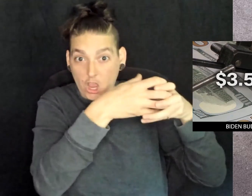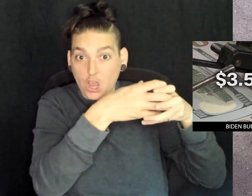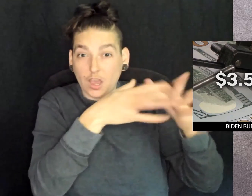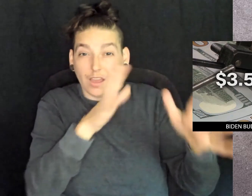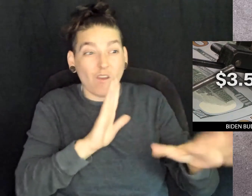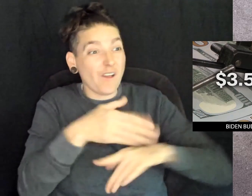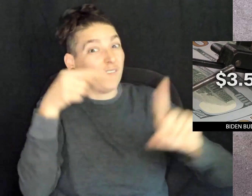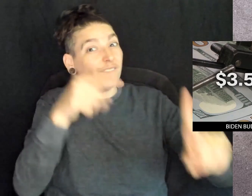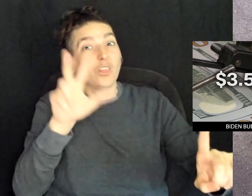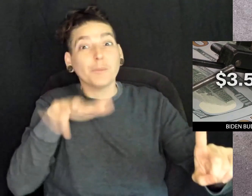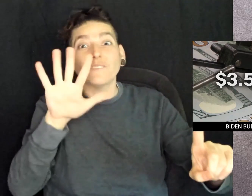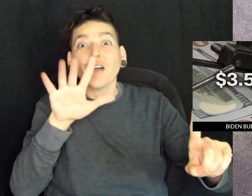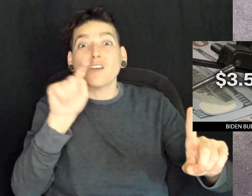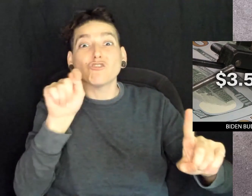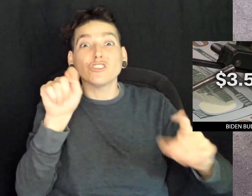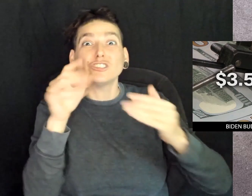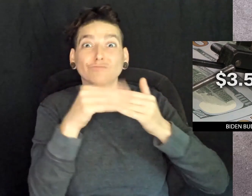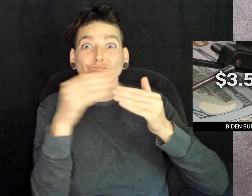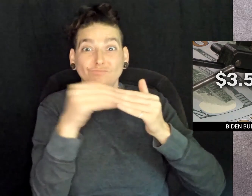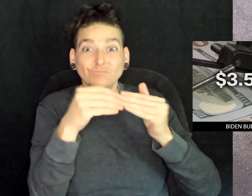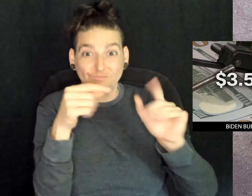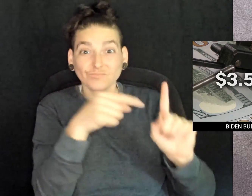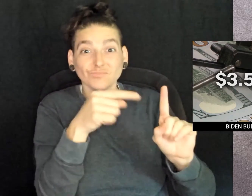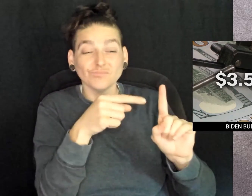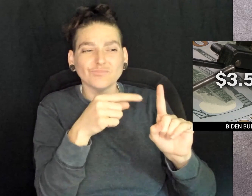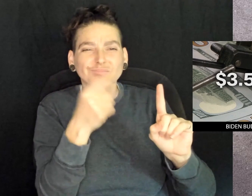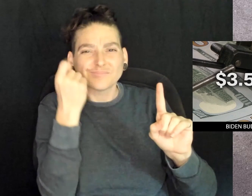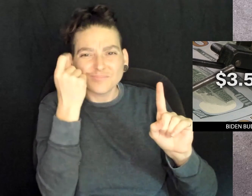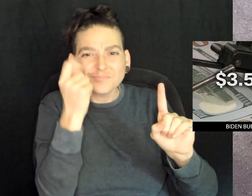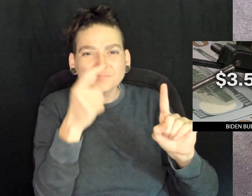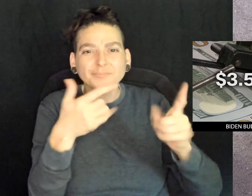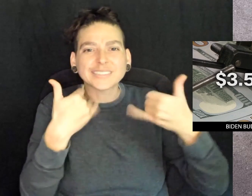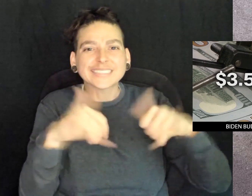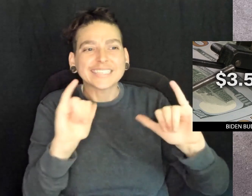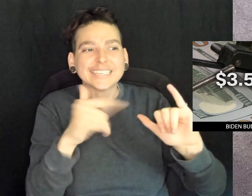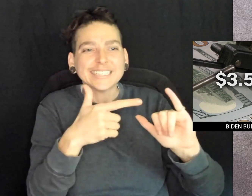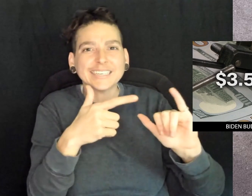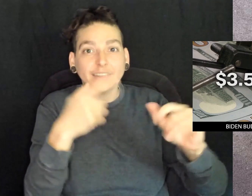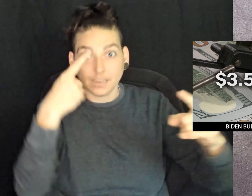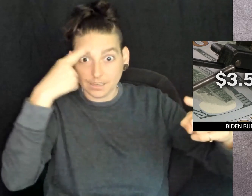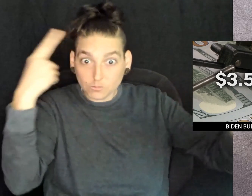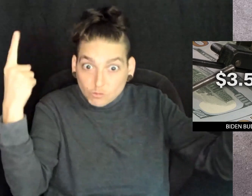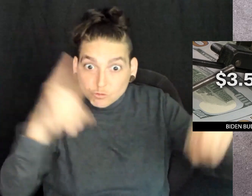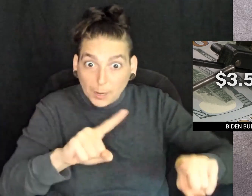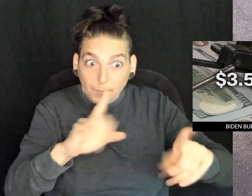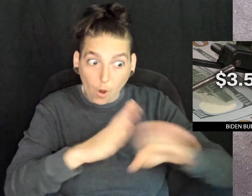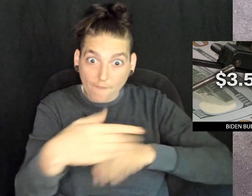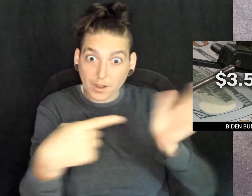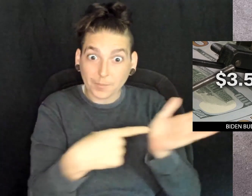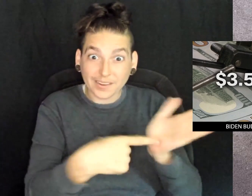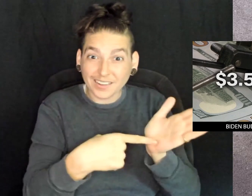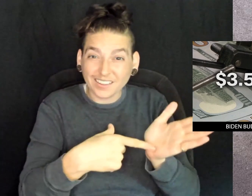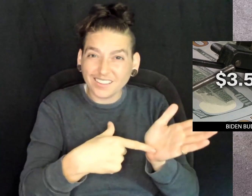the bill is stalling in Biden's own party over the $3 trillion price tag and there's still no